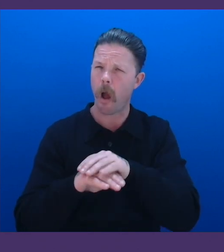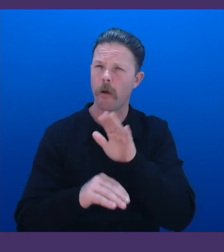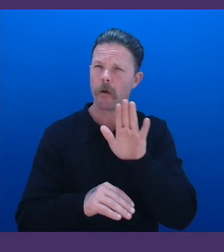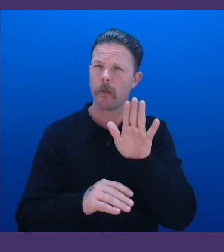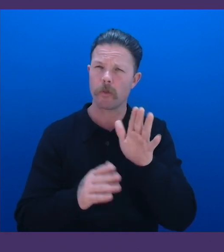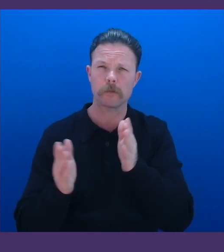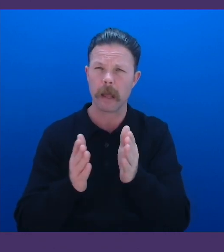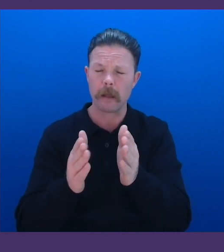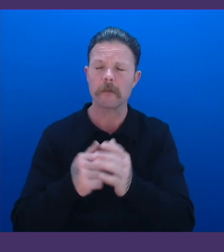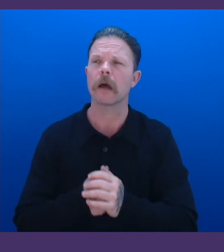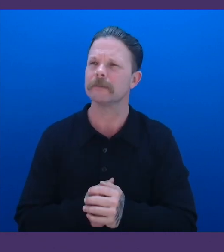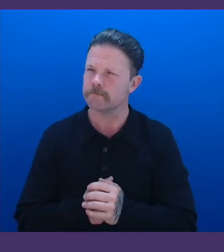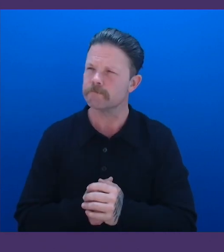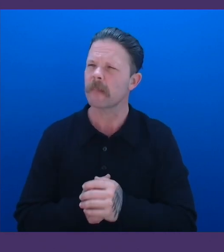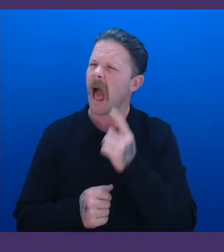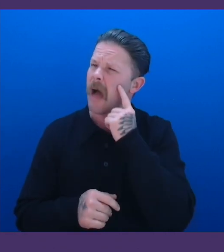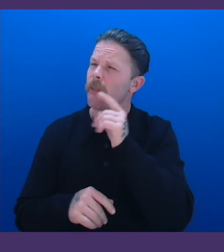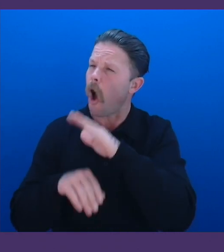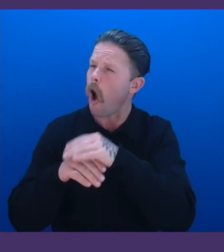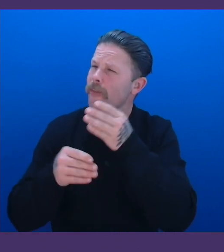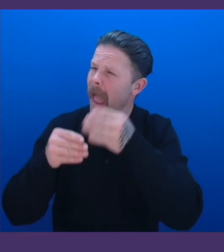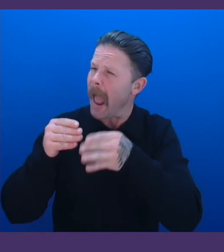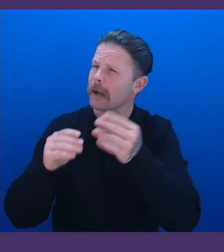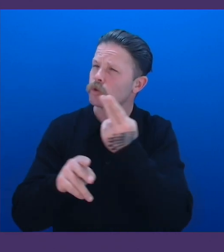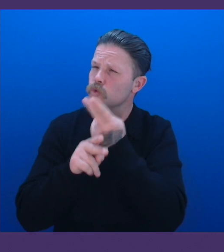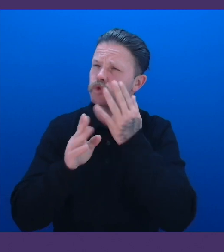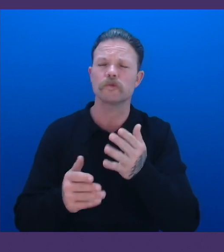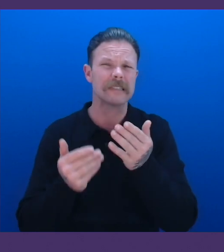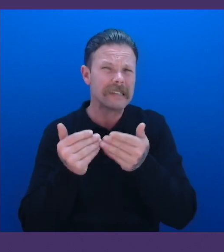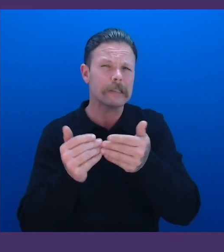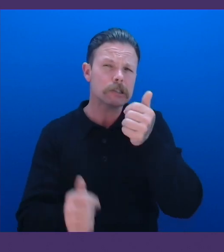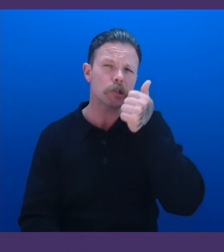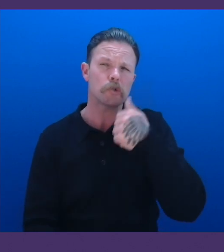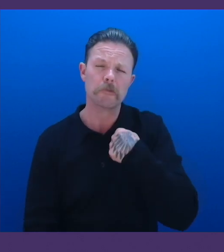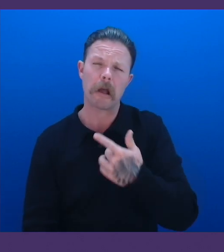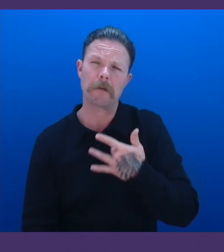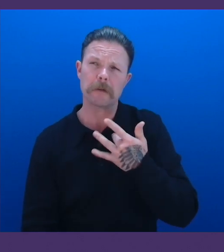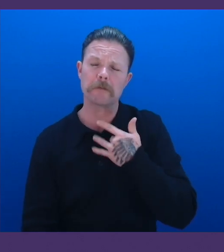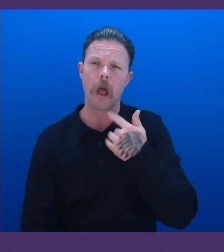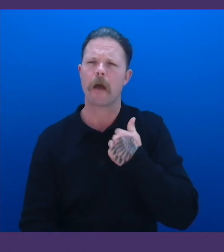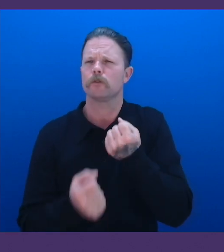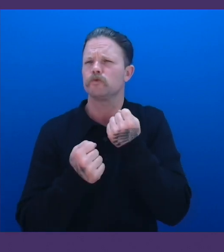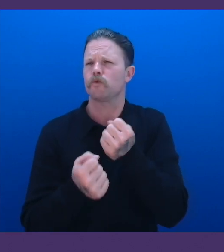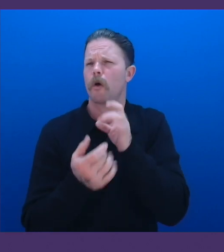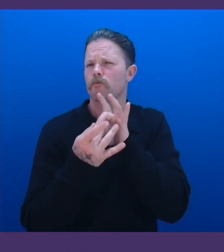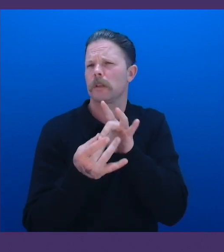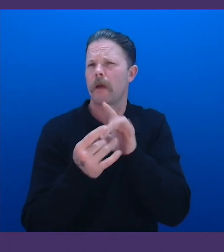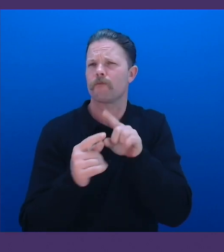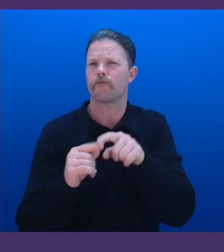it's easier kind of because we have a very strong relationship both from my IAAP work and also